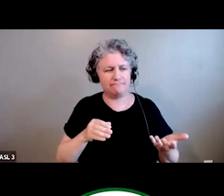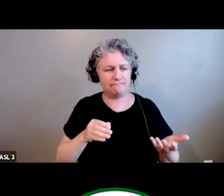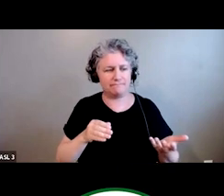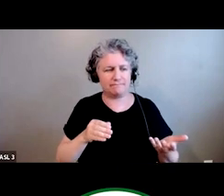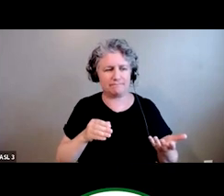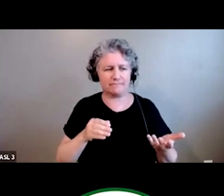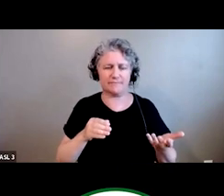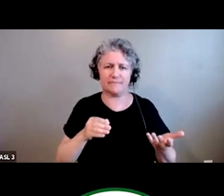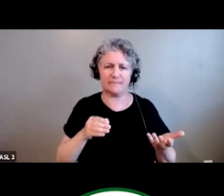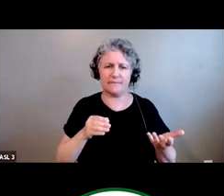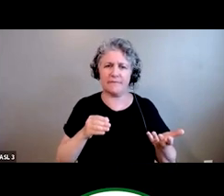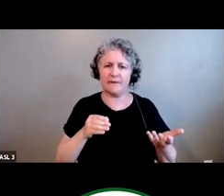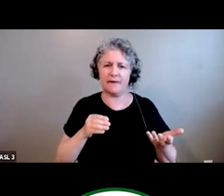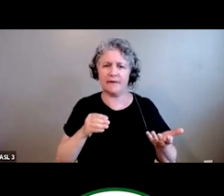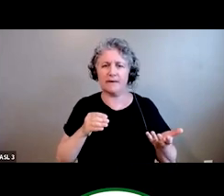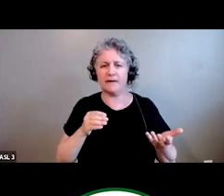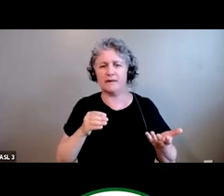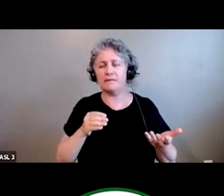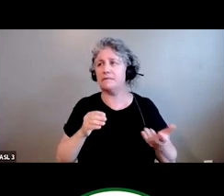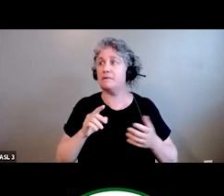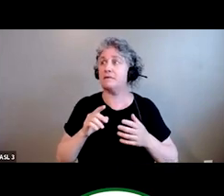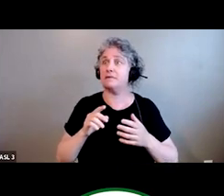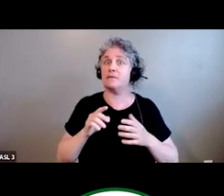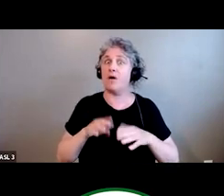information. I'm more space for accessibility.